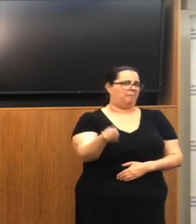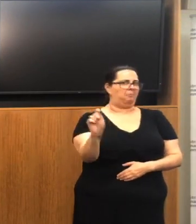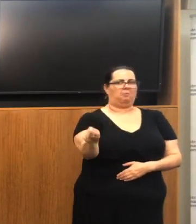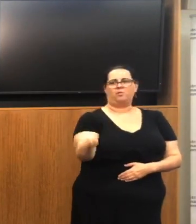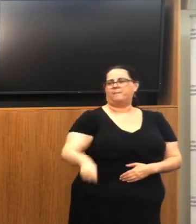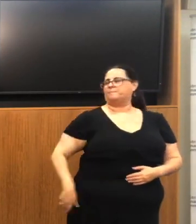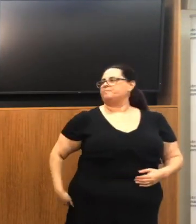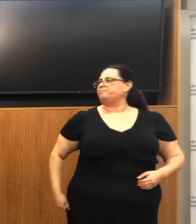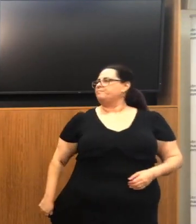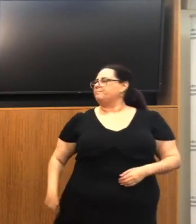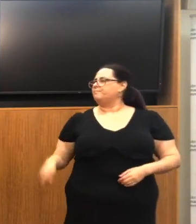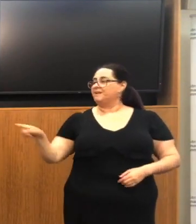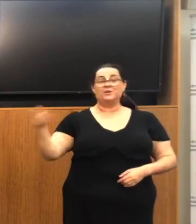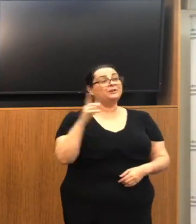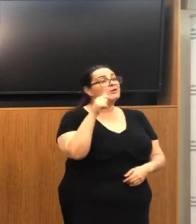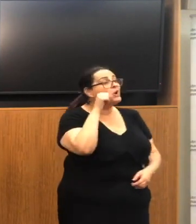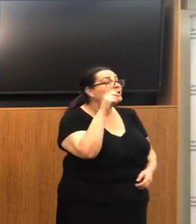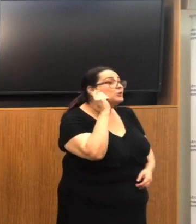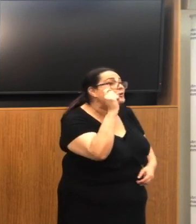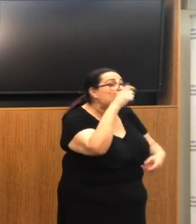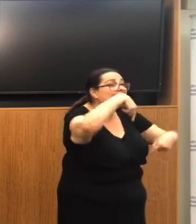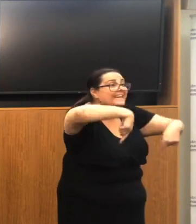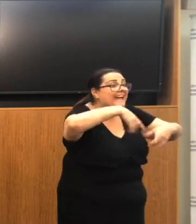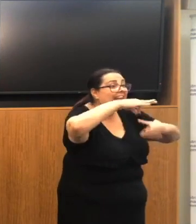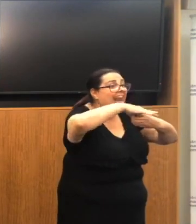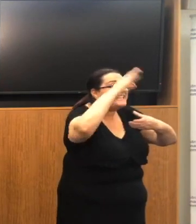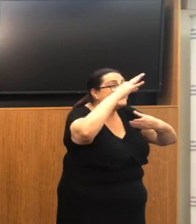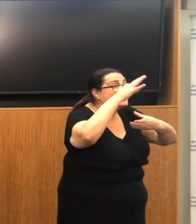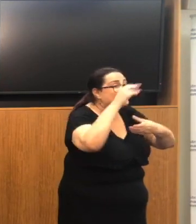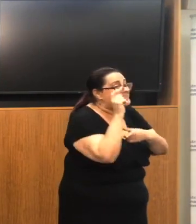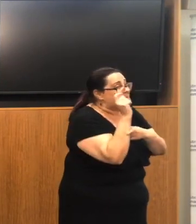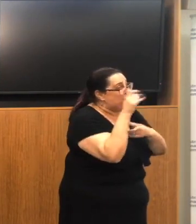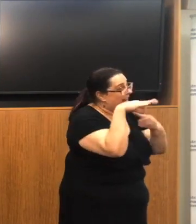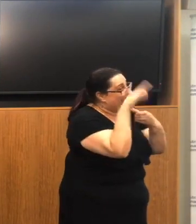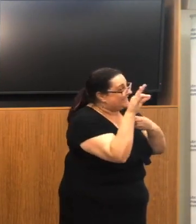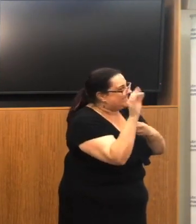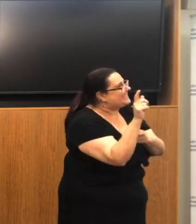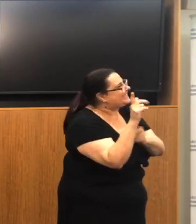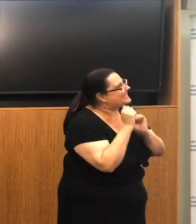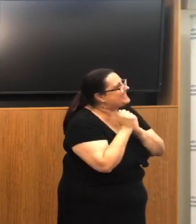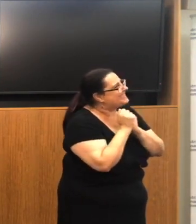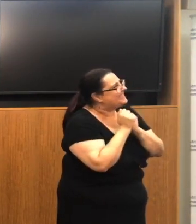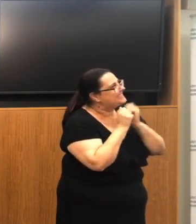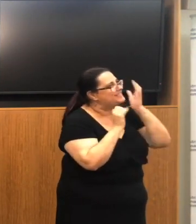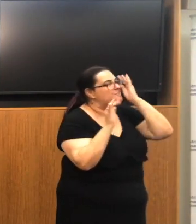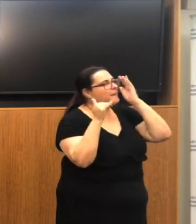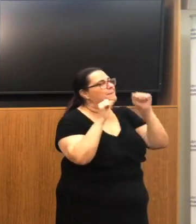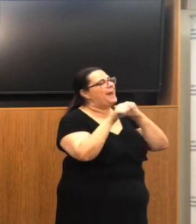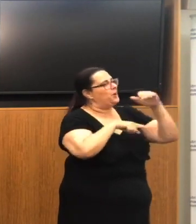You might have heard. We've got an election coming up in the next month or so. I don't know if you want to stick around because I think